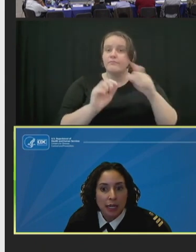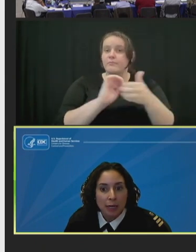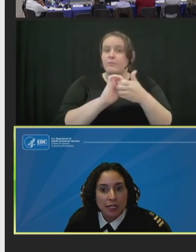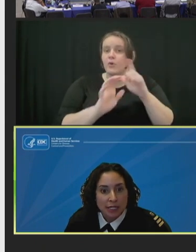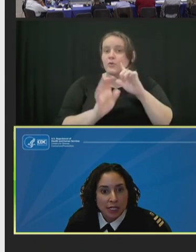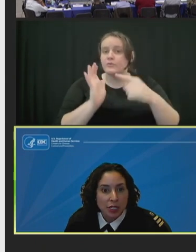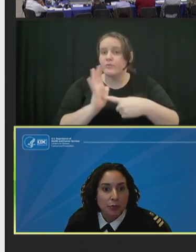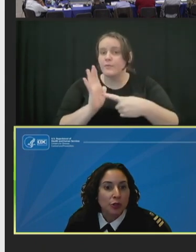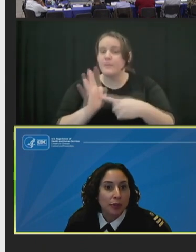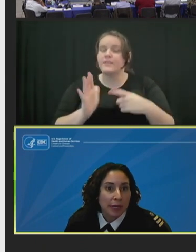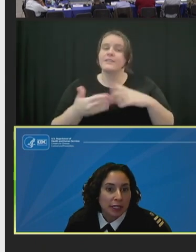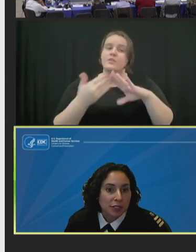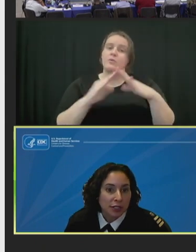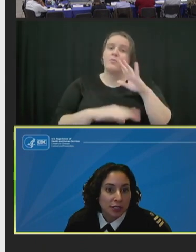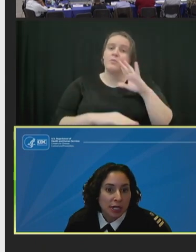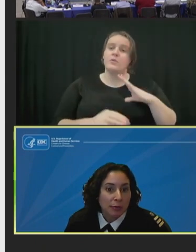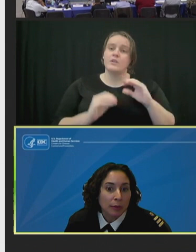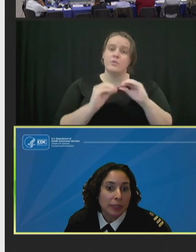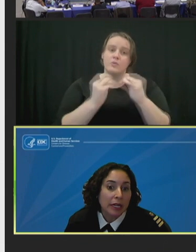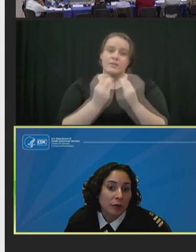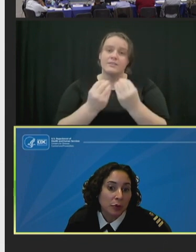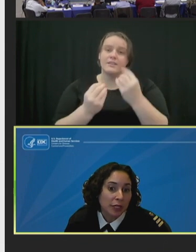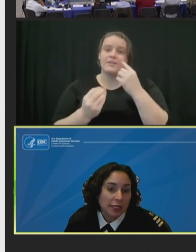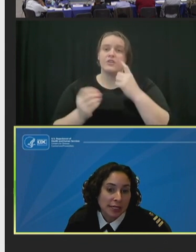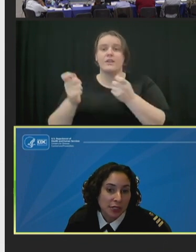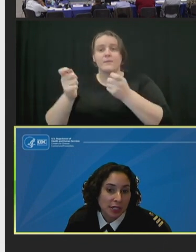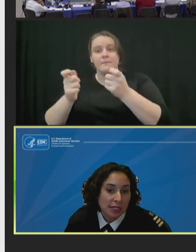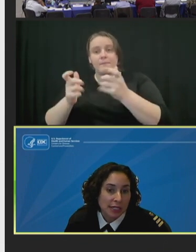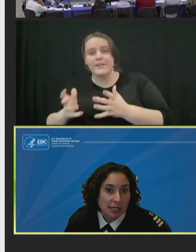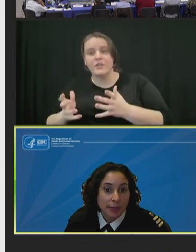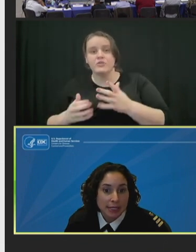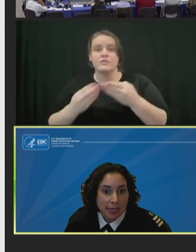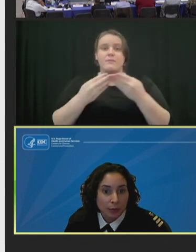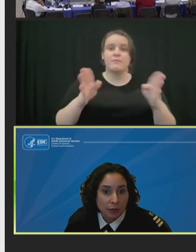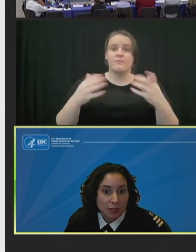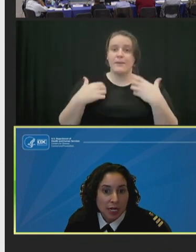immunization program managers, and public health organizations are some examples,